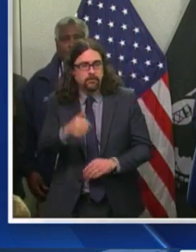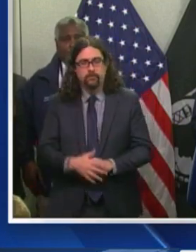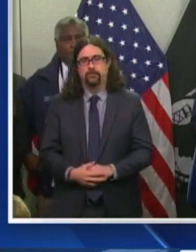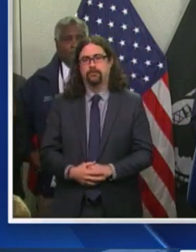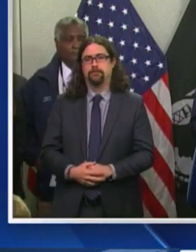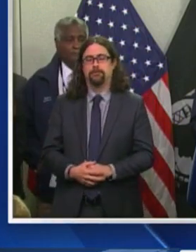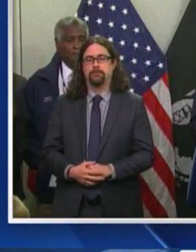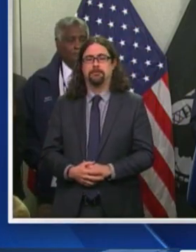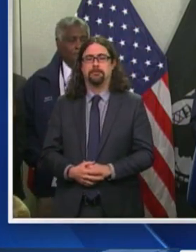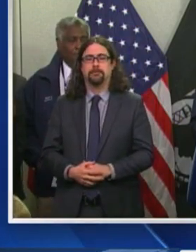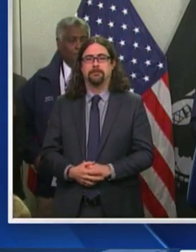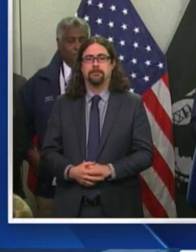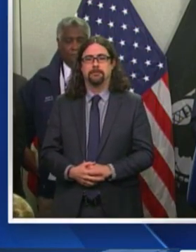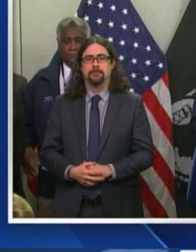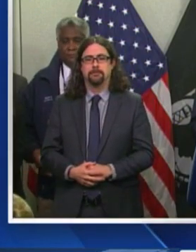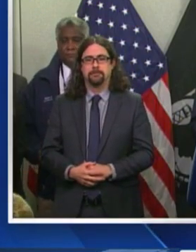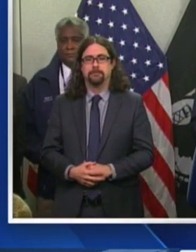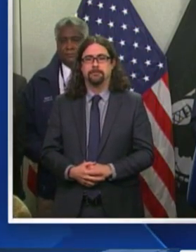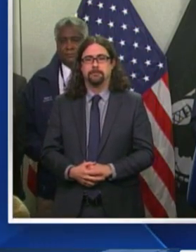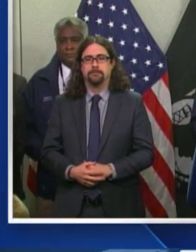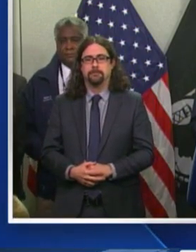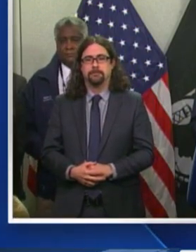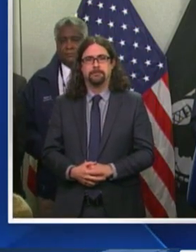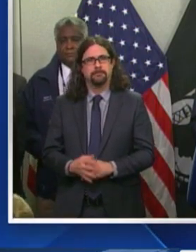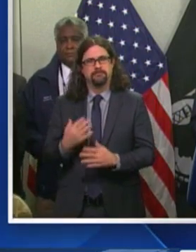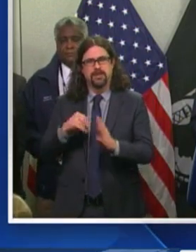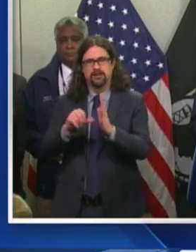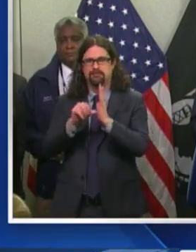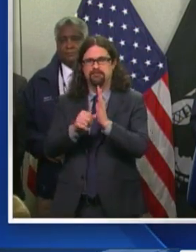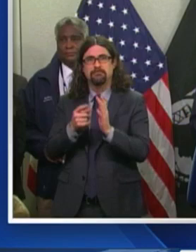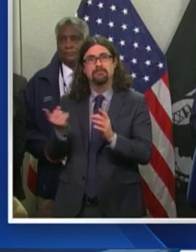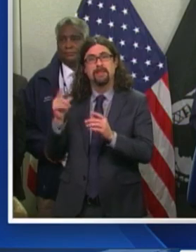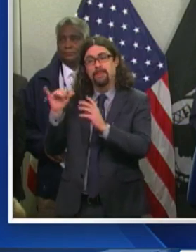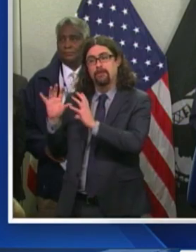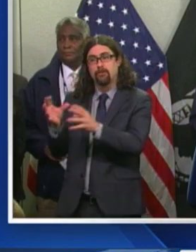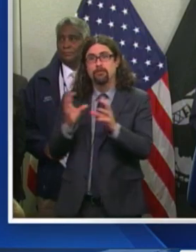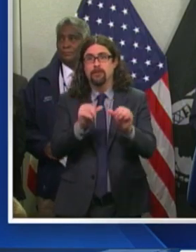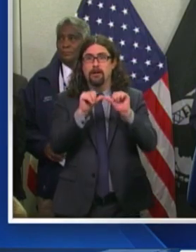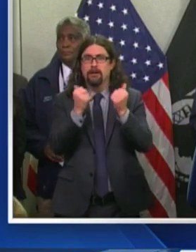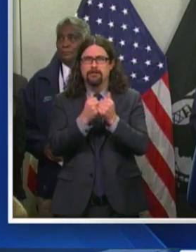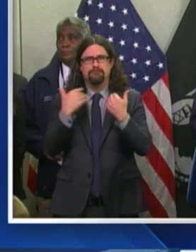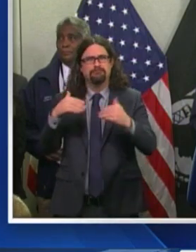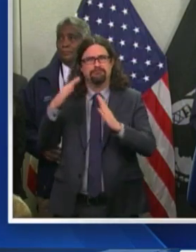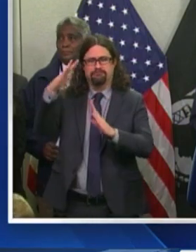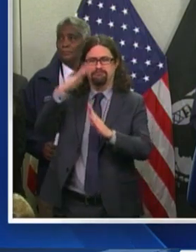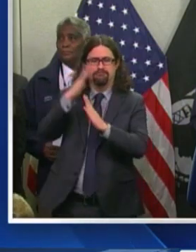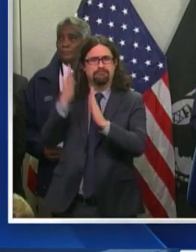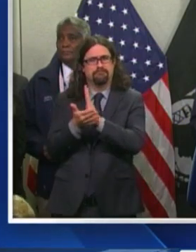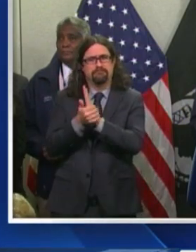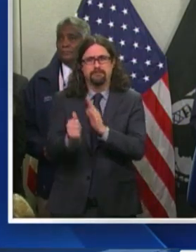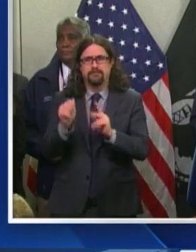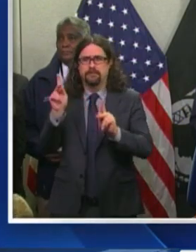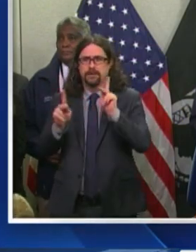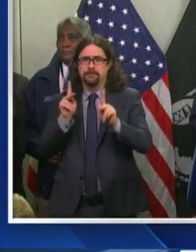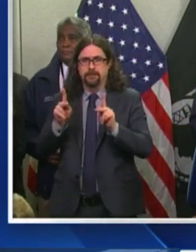OF EXAMPLES OF SOME OF THE THINGS OUR AGENCIES WILL BE DOING.